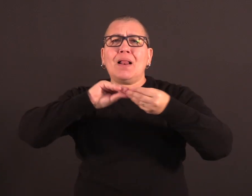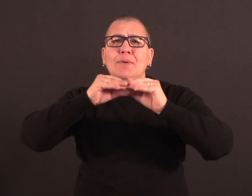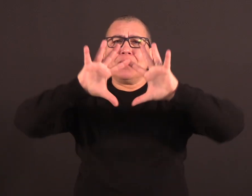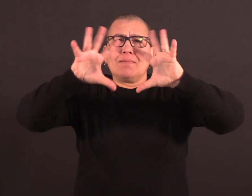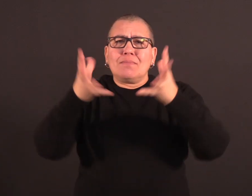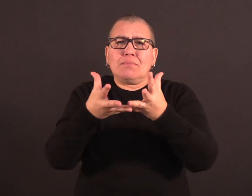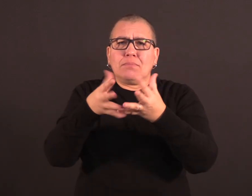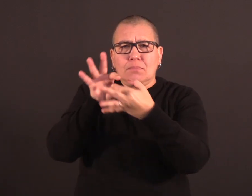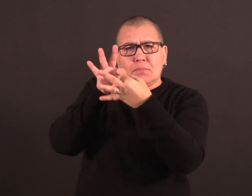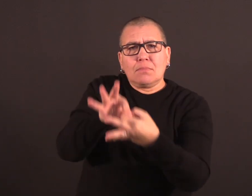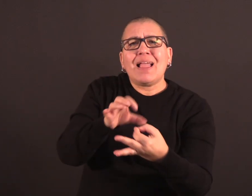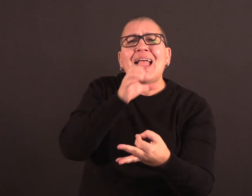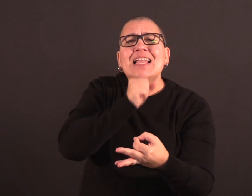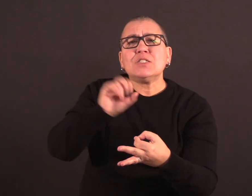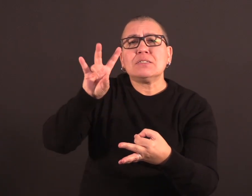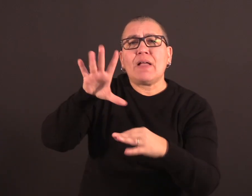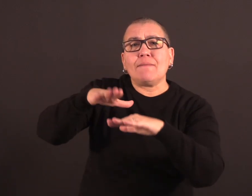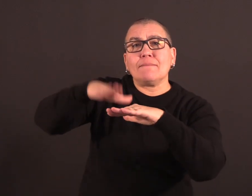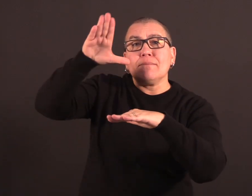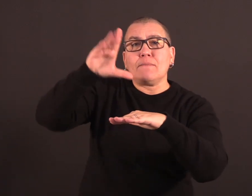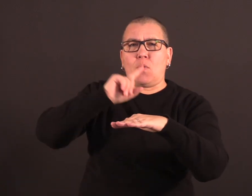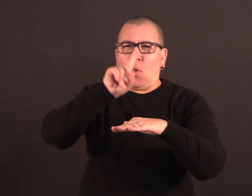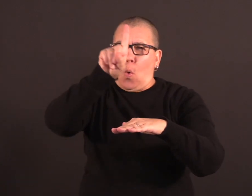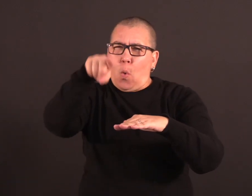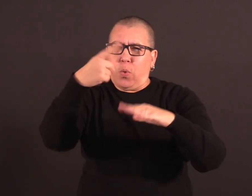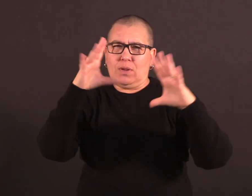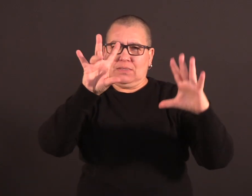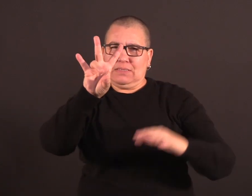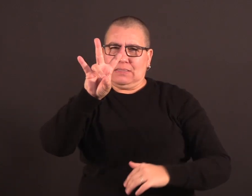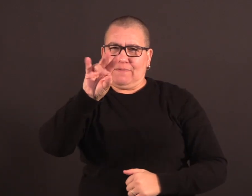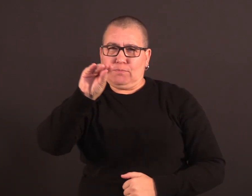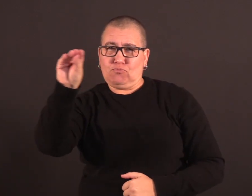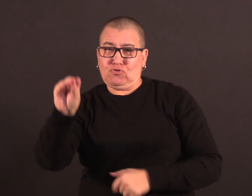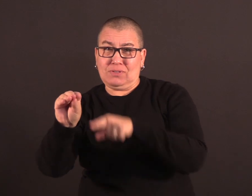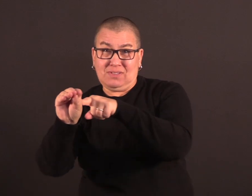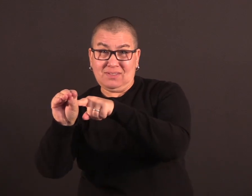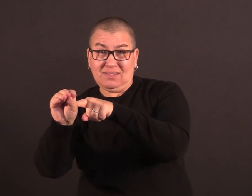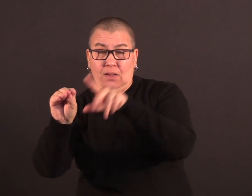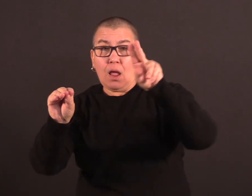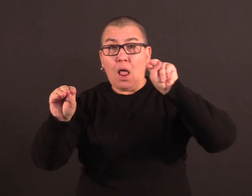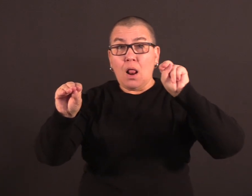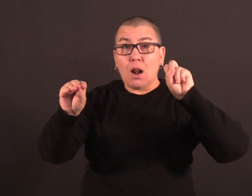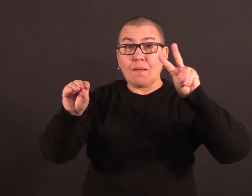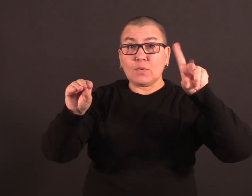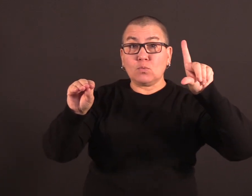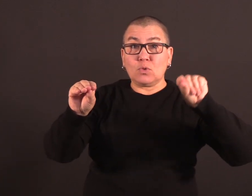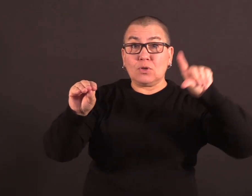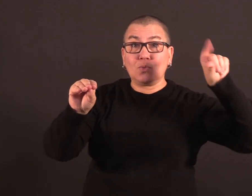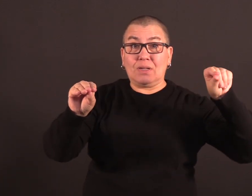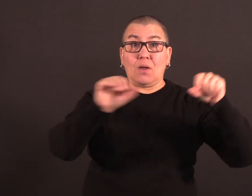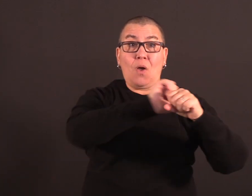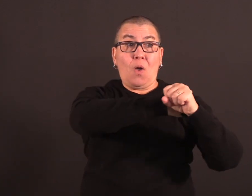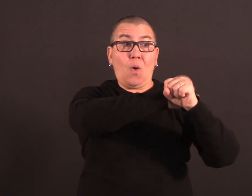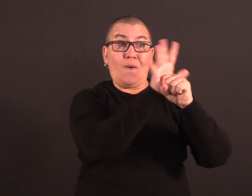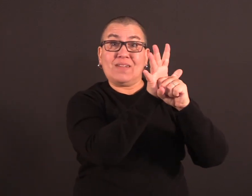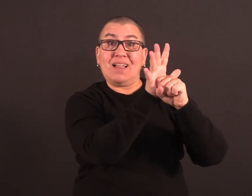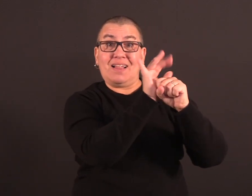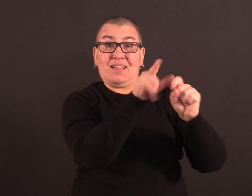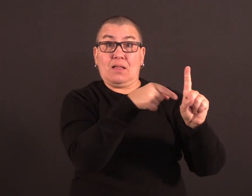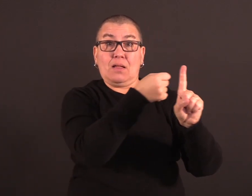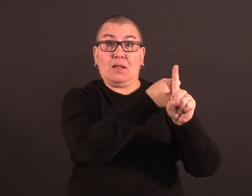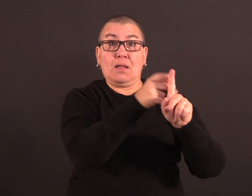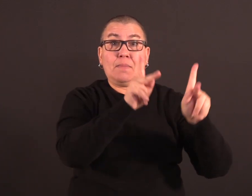first peak in late Nov. 2020. Then, in the Jan. 2022 peak about 20 percent of